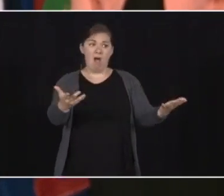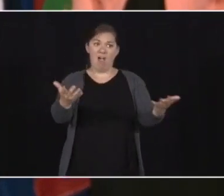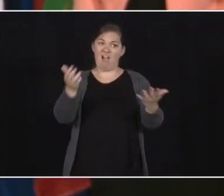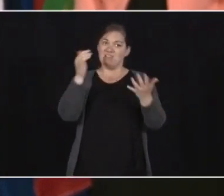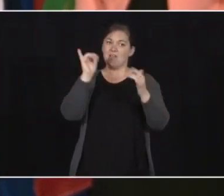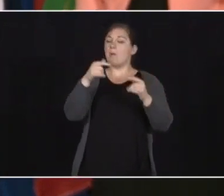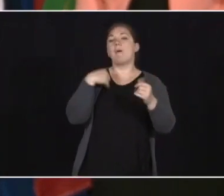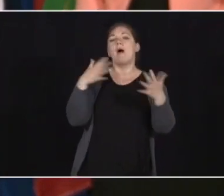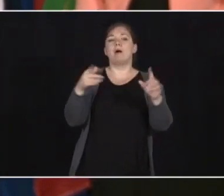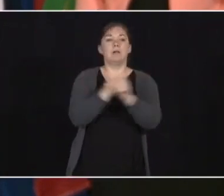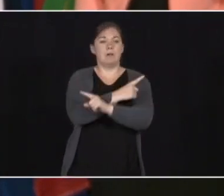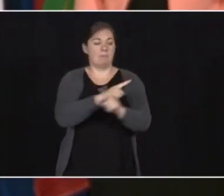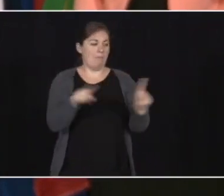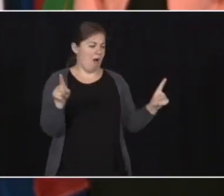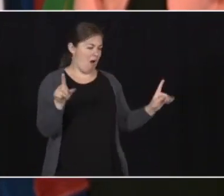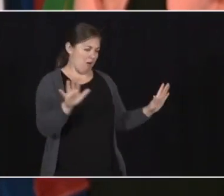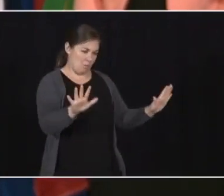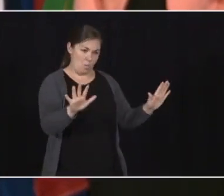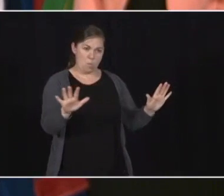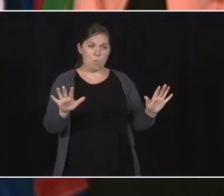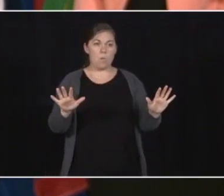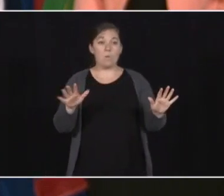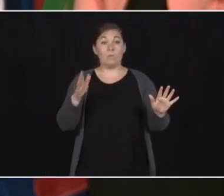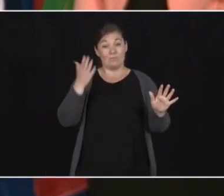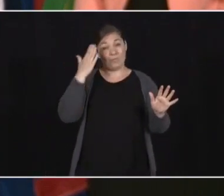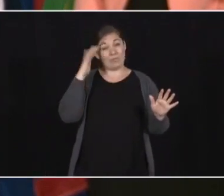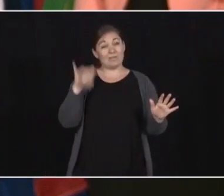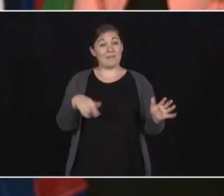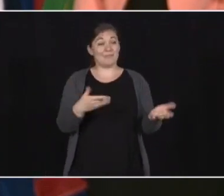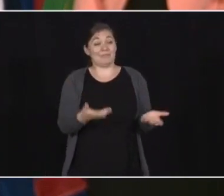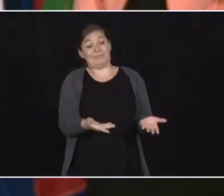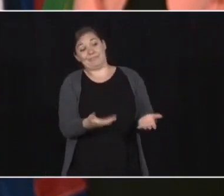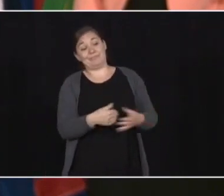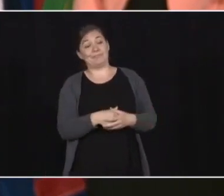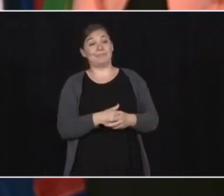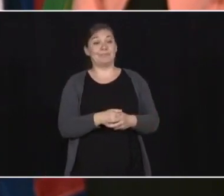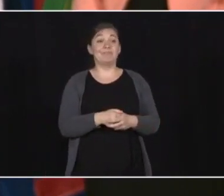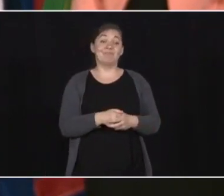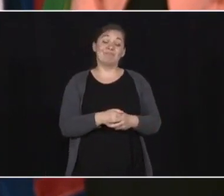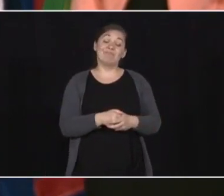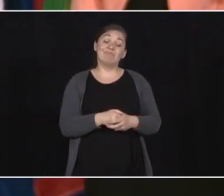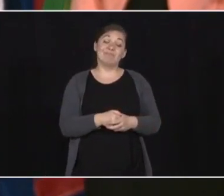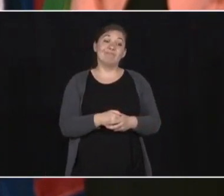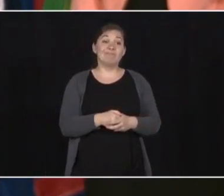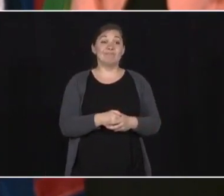day, I said that story. I don't want to sidetrack at all. But you know what I saw?